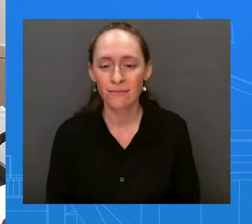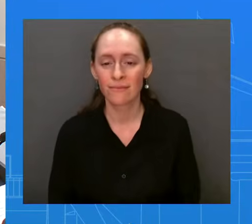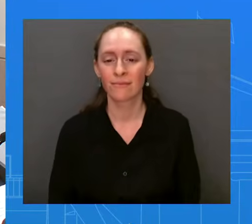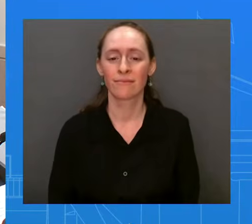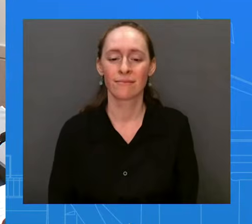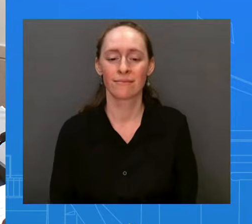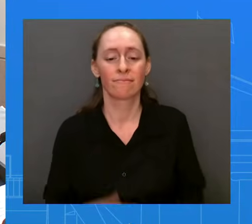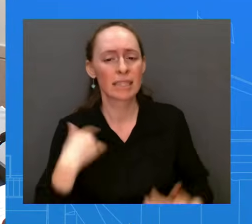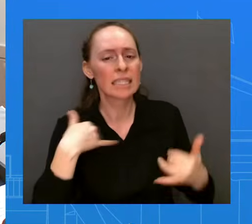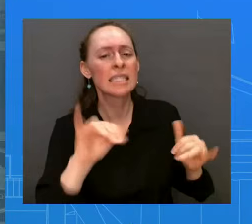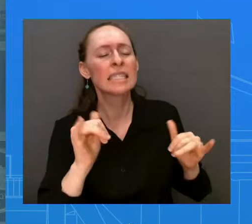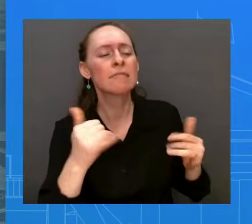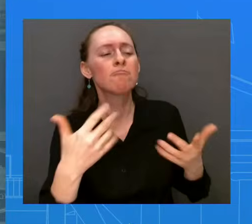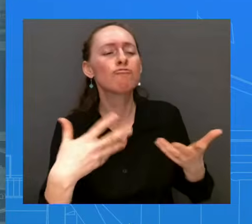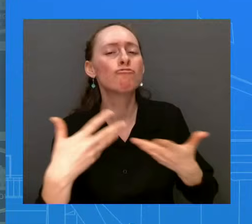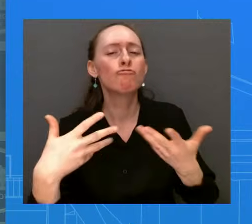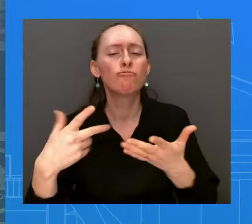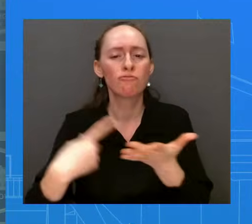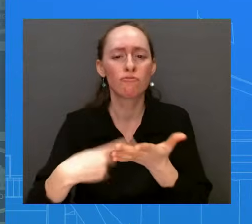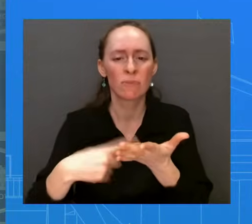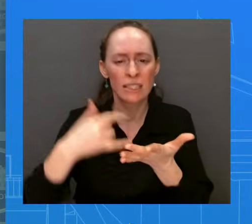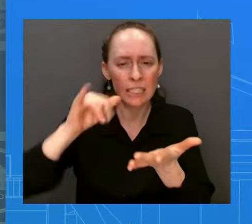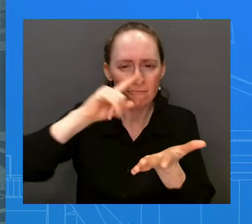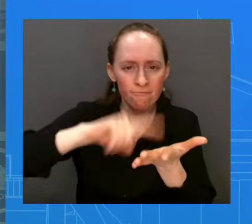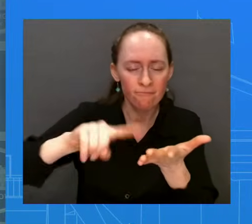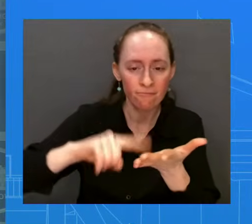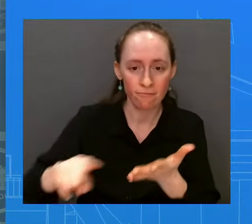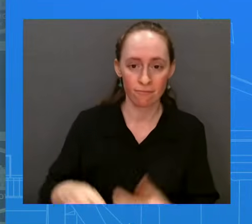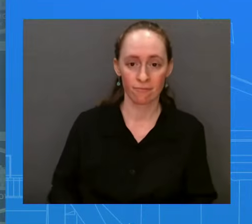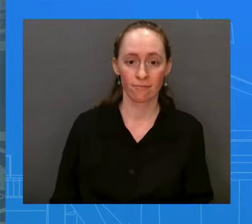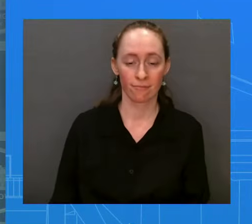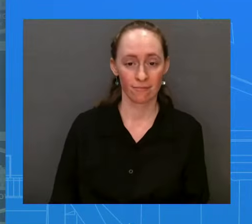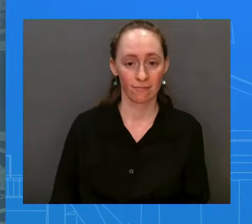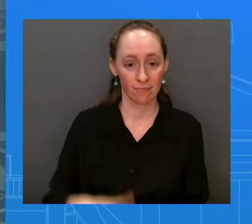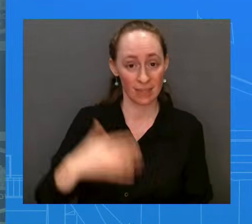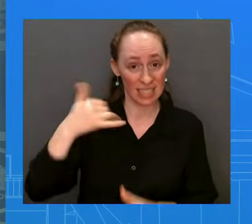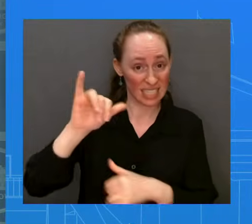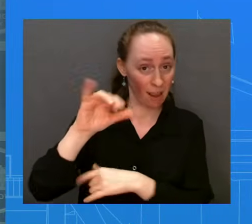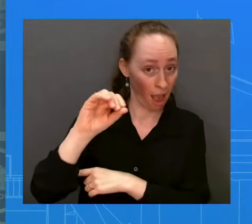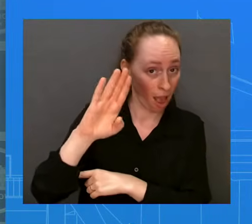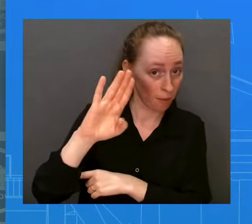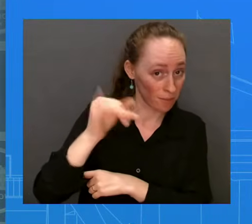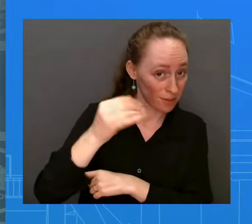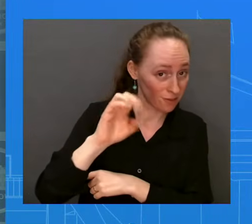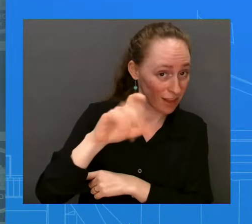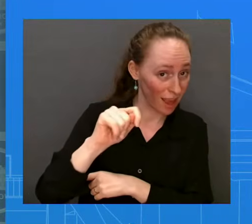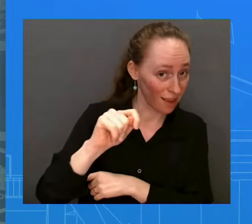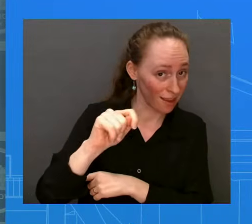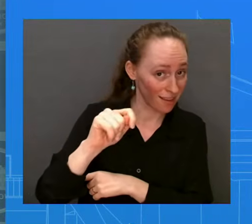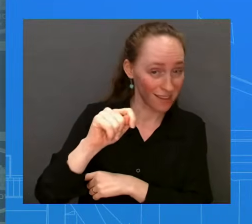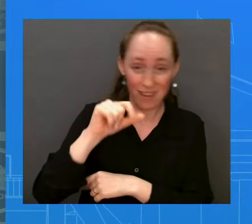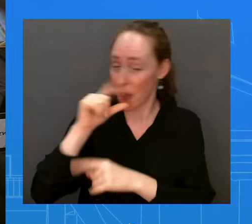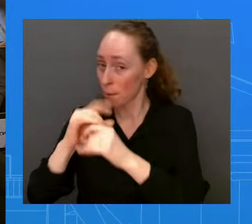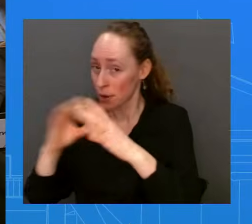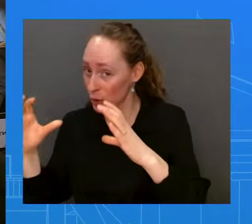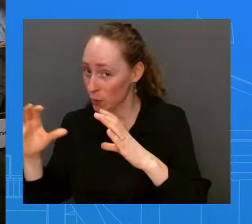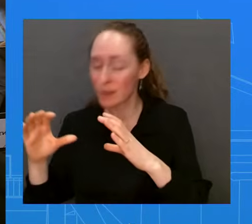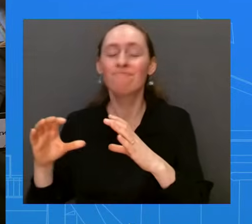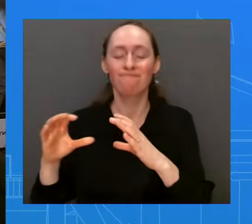Mr. Kirby: Still with "object." The Press: And just to follow-up on Kelly's question -- Mr. Kirby: And I won't mess that up today. The Press: -- on the -- on the corporate angle. Is there any expectation that this is going to affect the --